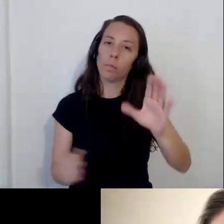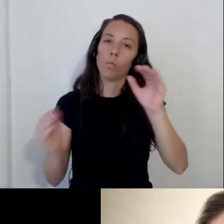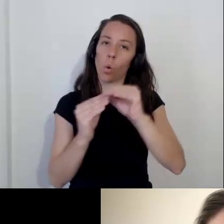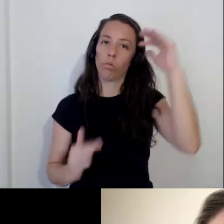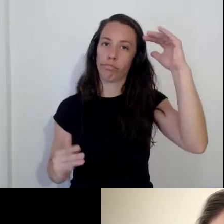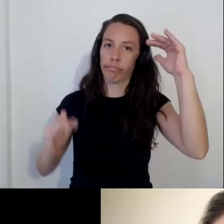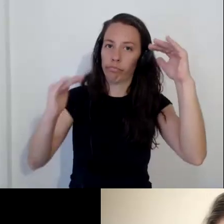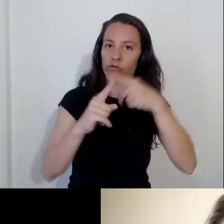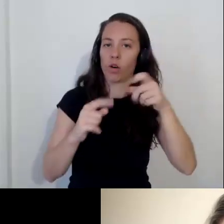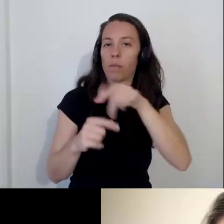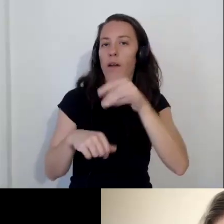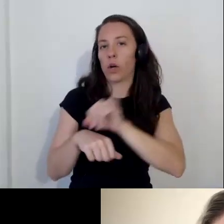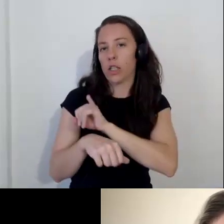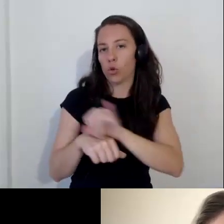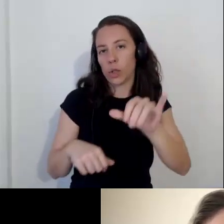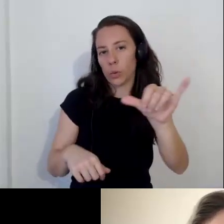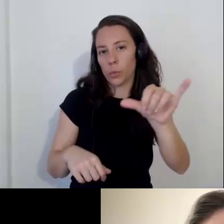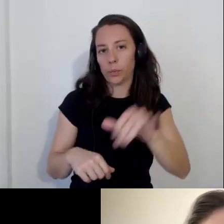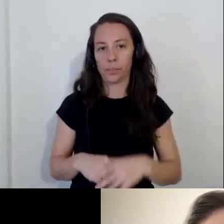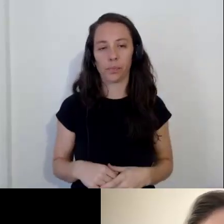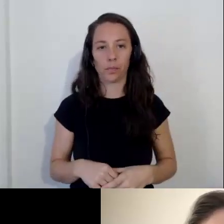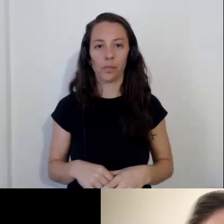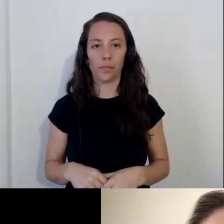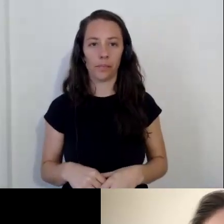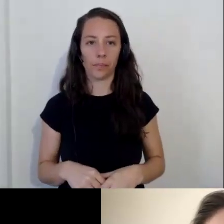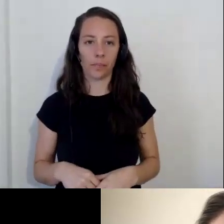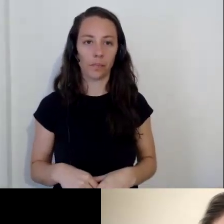industries coming soon, as well. >> NIKKI POWIS: And how, Keely,